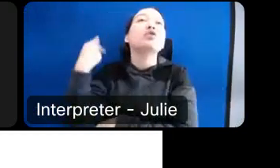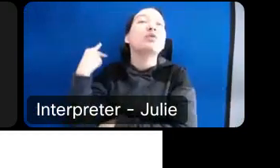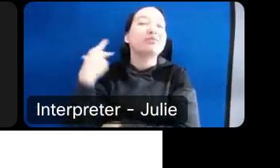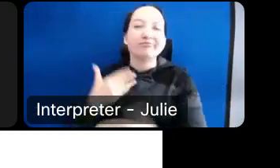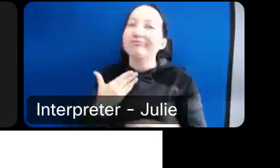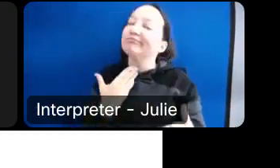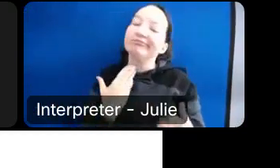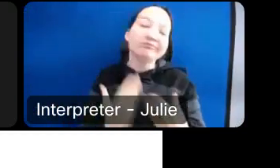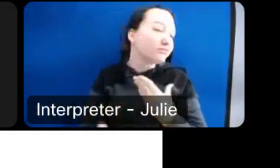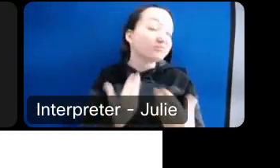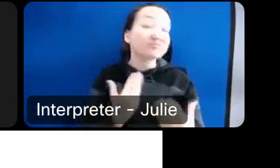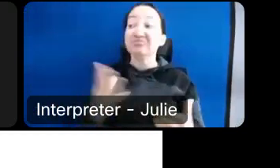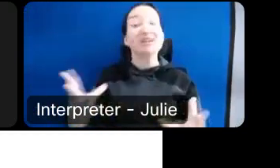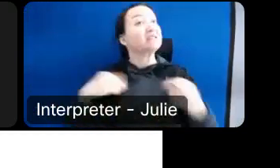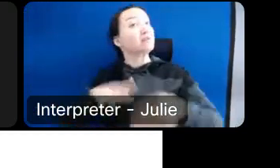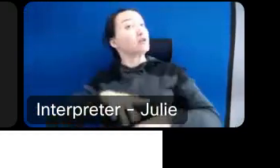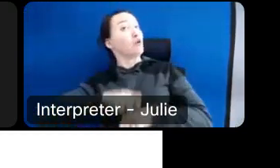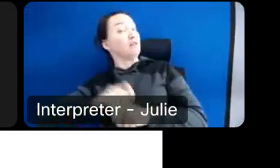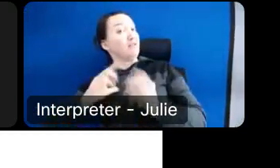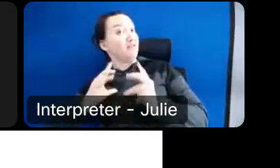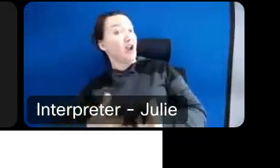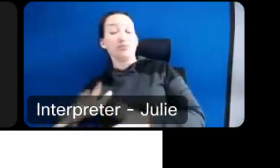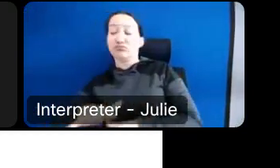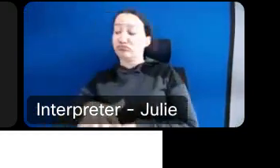The the research, and we'll see you, you get the appointment.